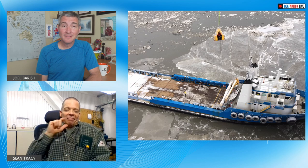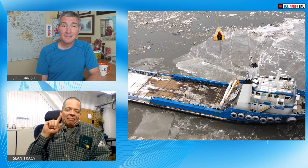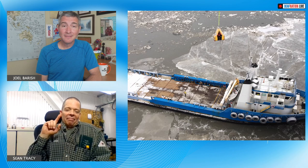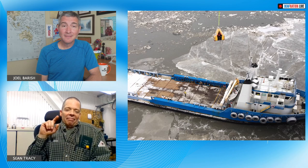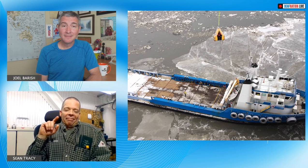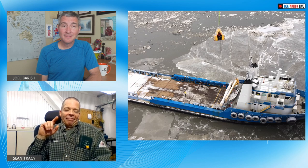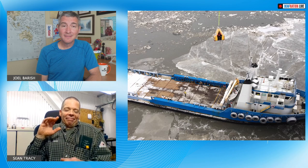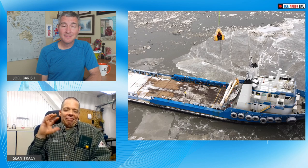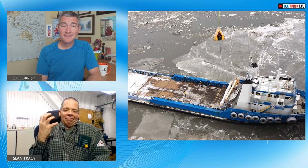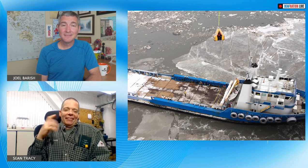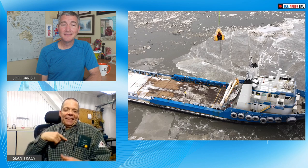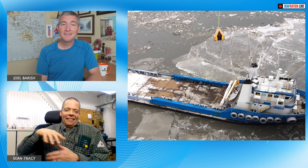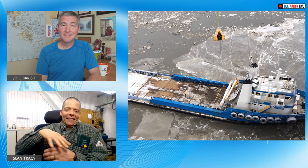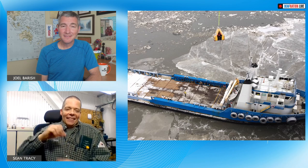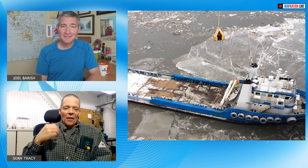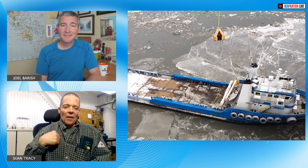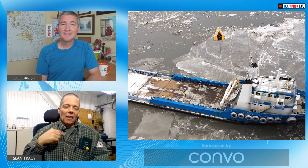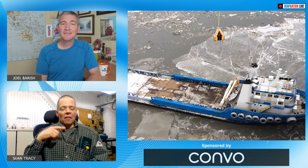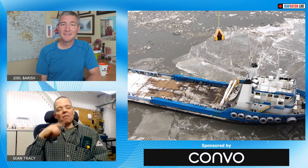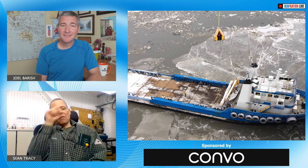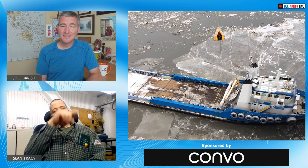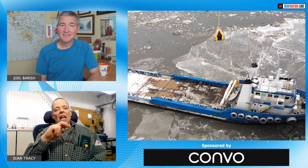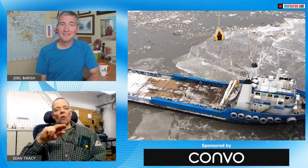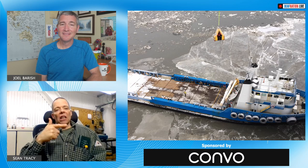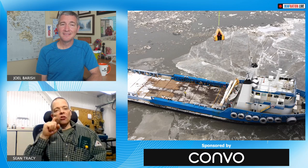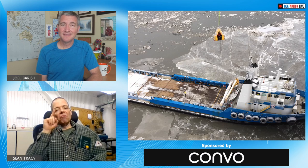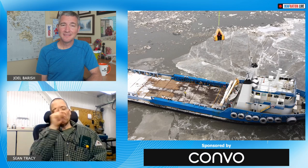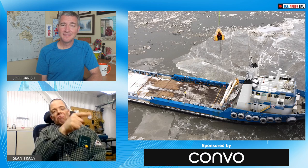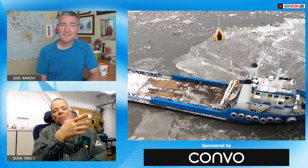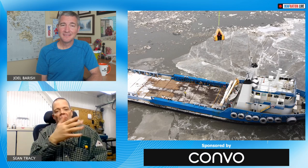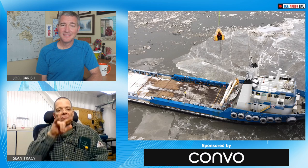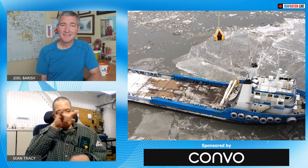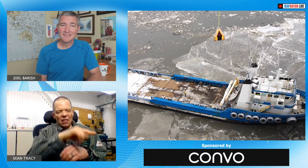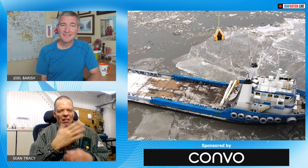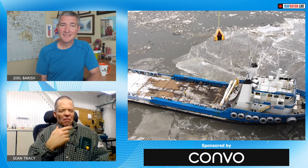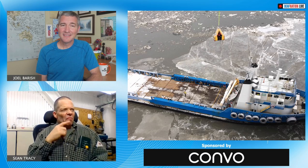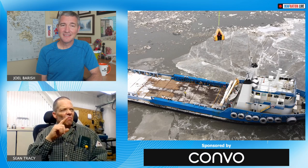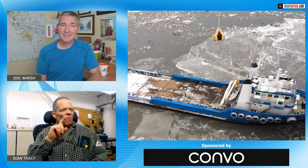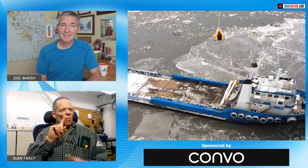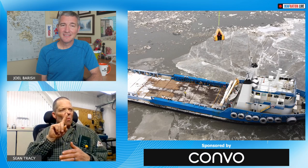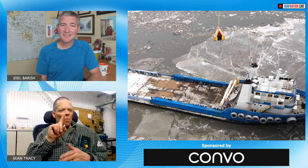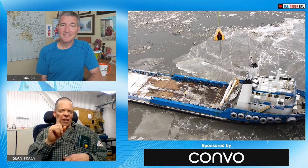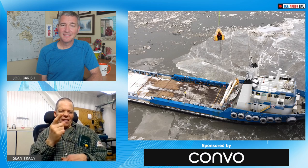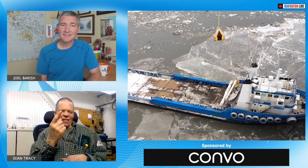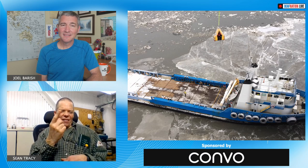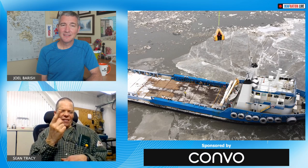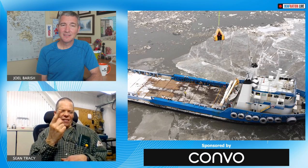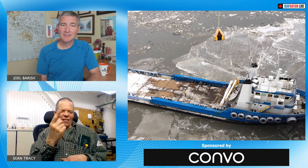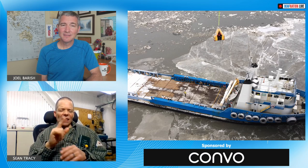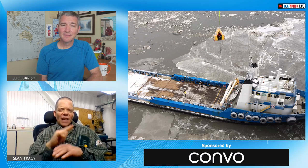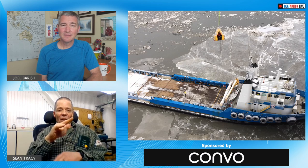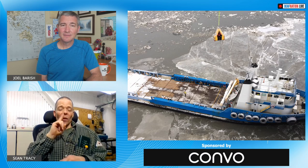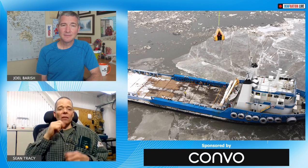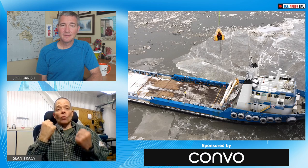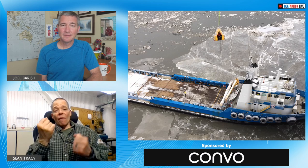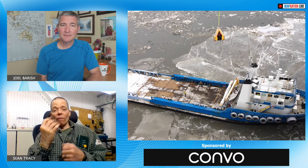I'm not too crazy about living in the area near the platform so I live in Anchorage. To drive home would be a 4 hour drive and the flight is about 30 minutes.